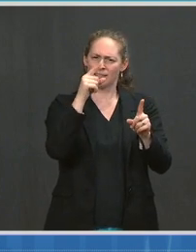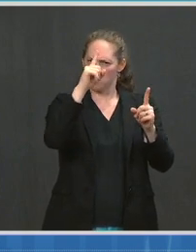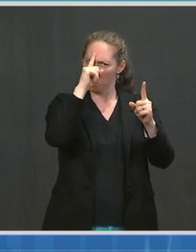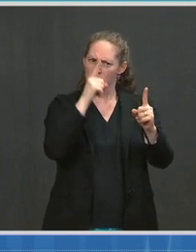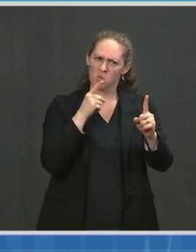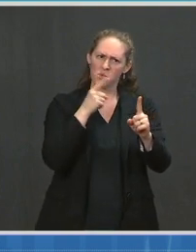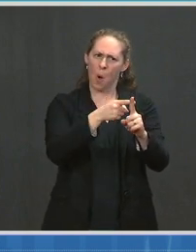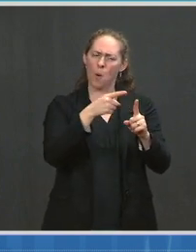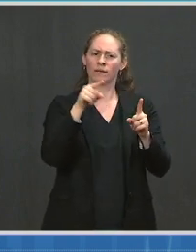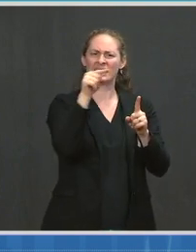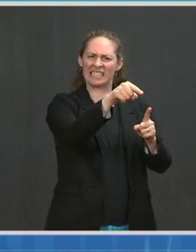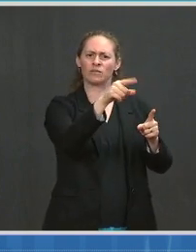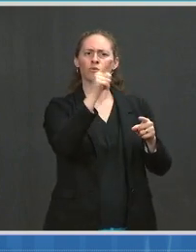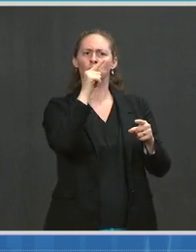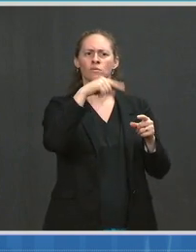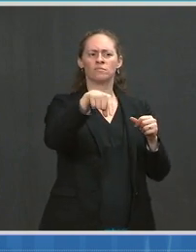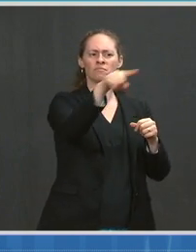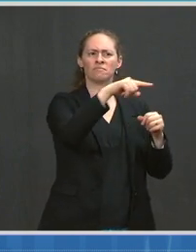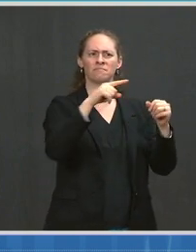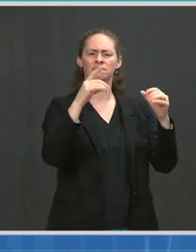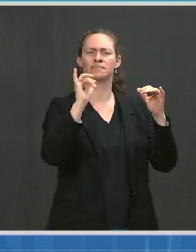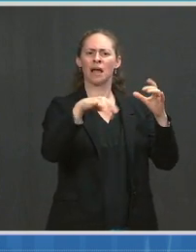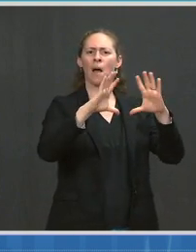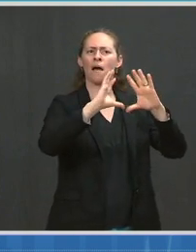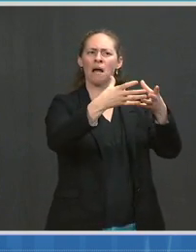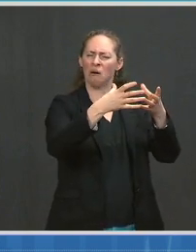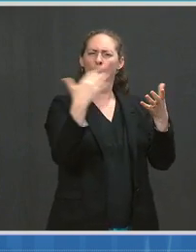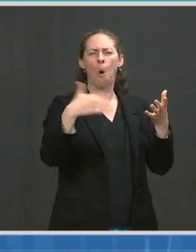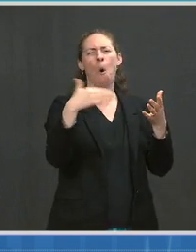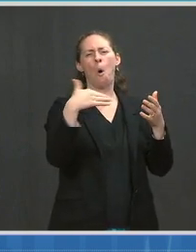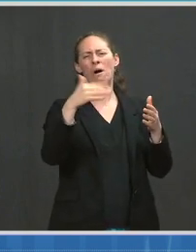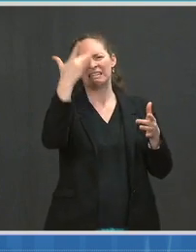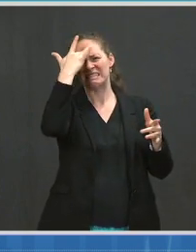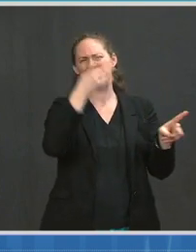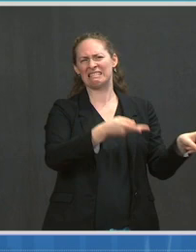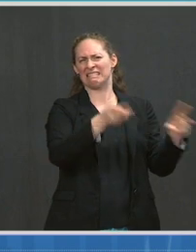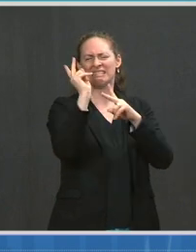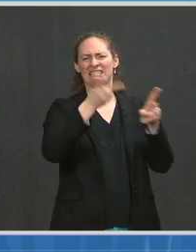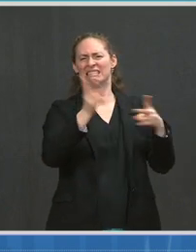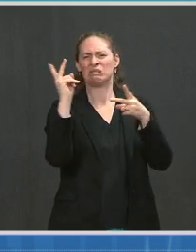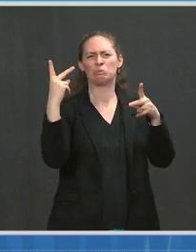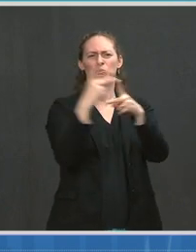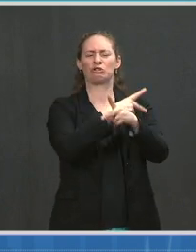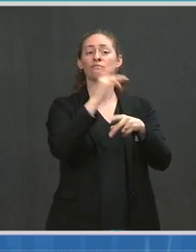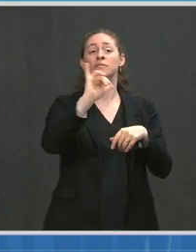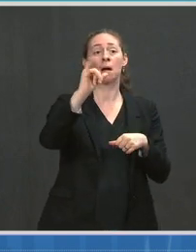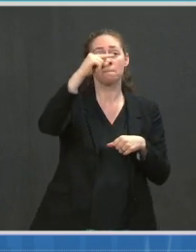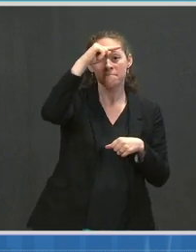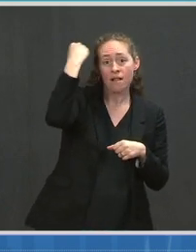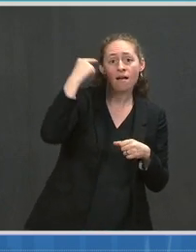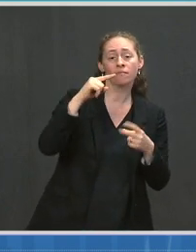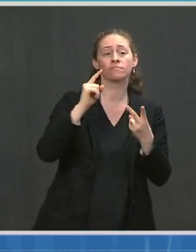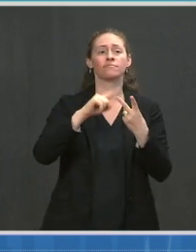particularly Blacks, Latino, Native American communities, as well as in rural and low-income communities.